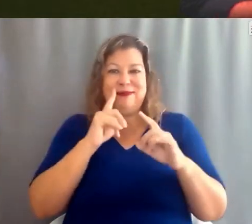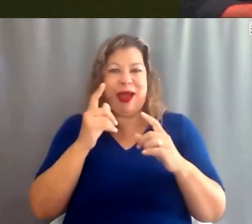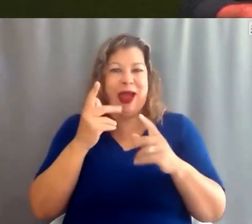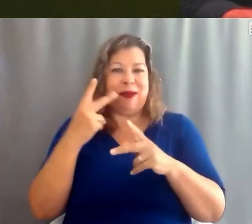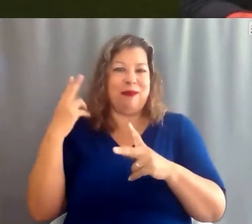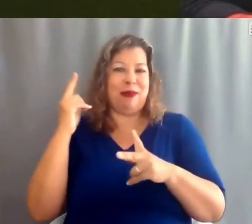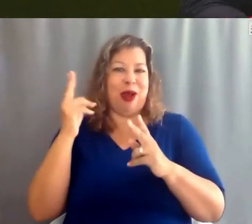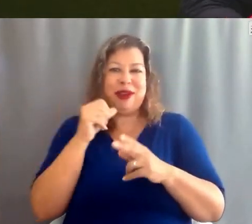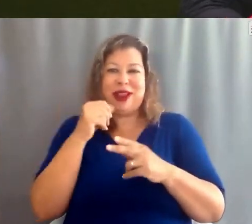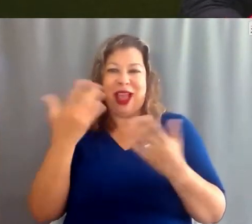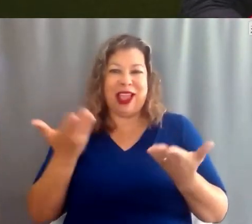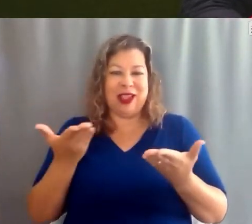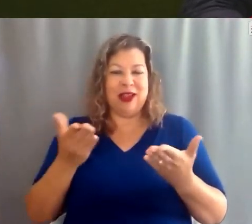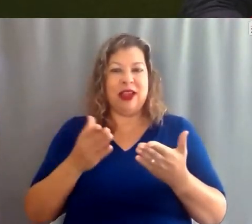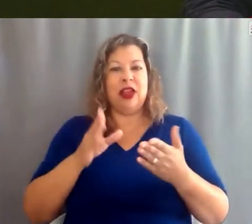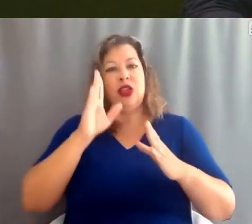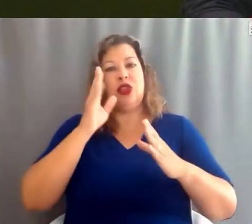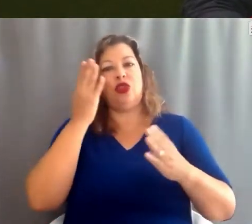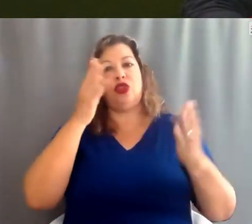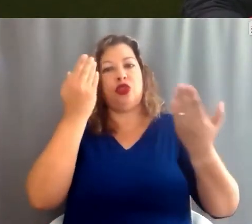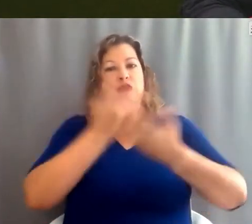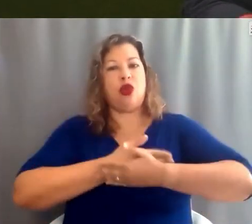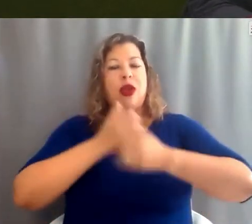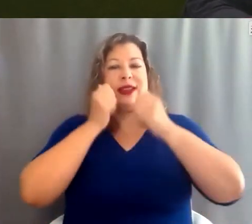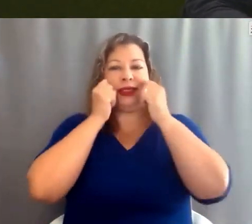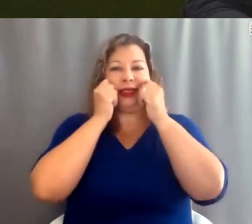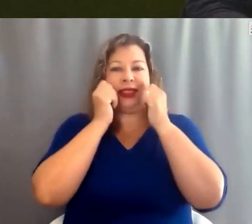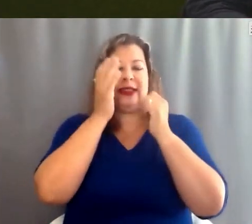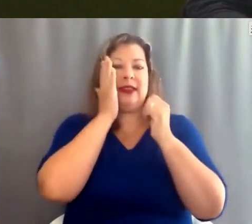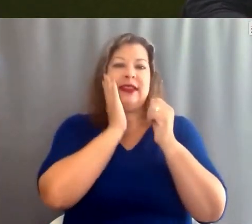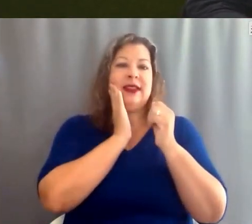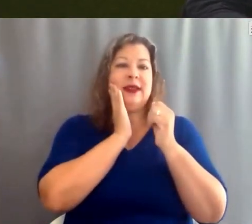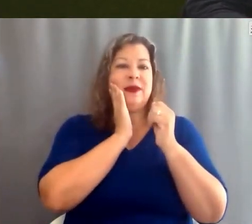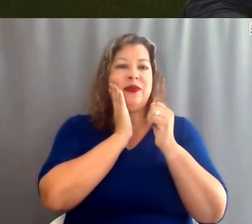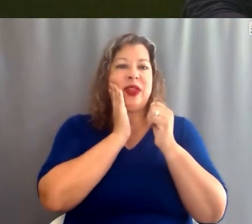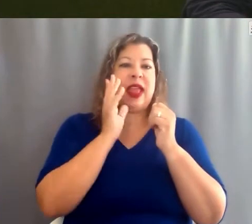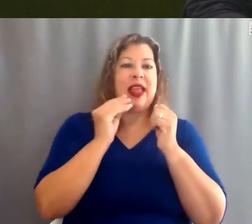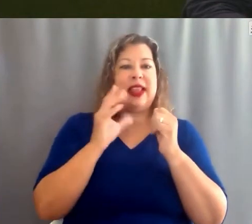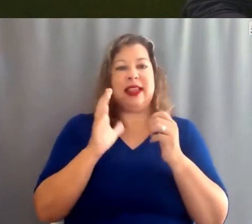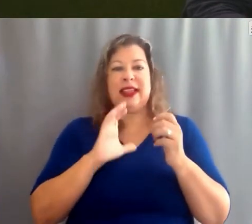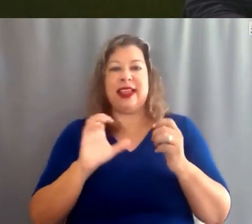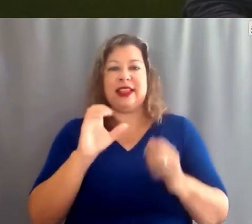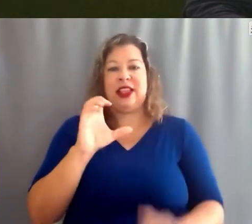Beard, dark skin, and a. I guess cream colored coffee shirt?